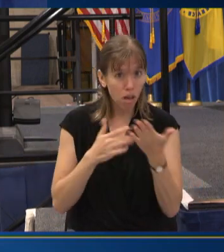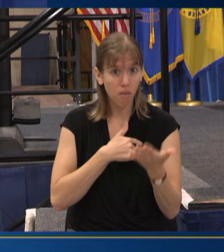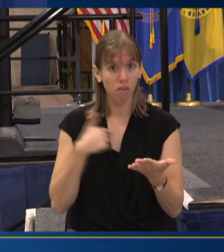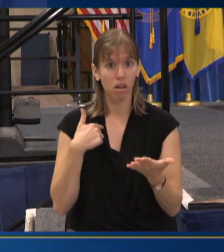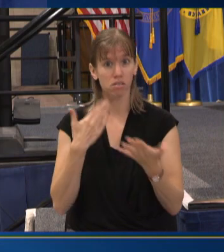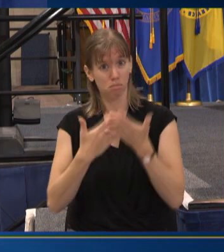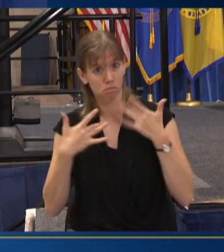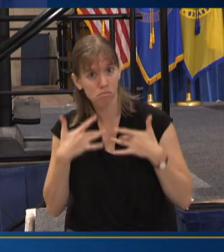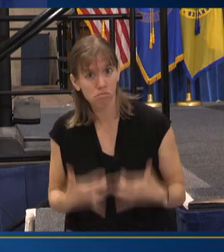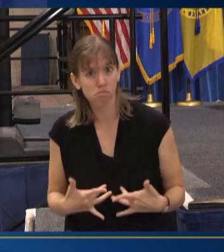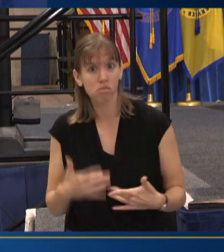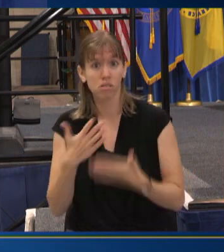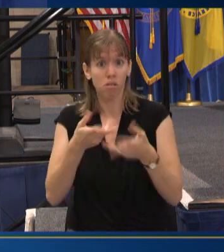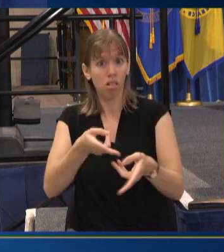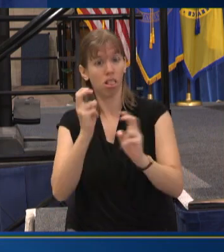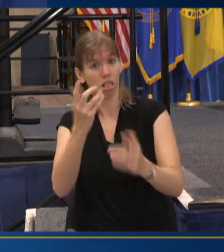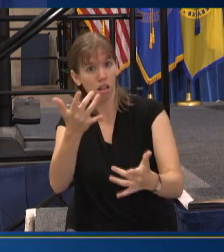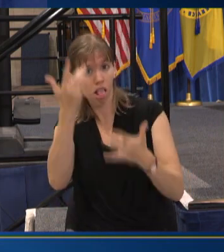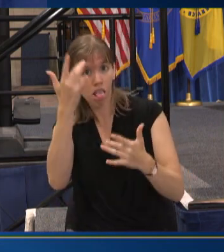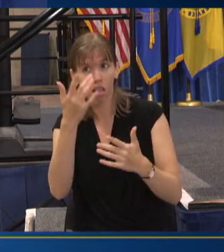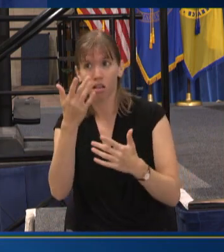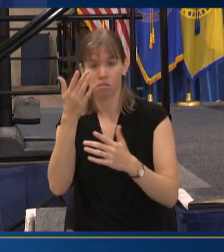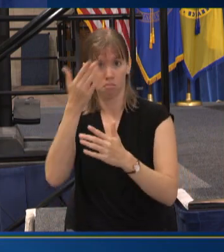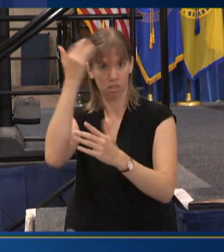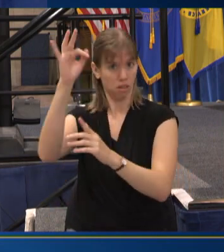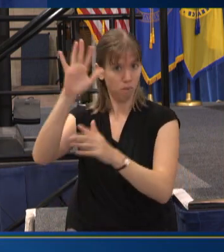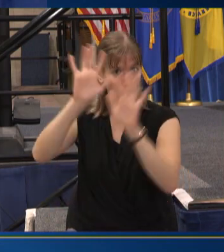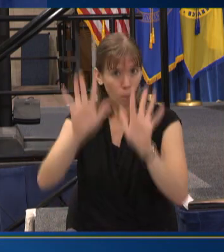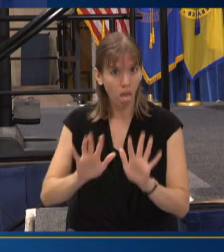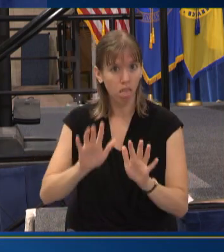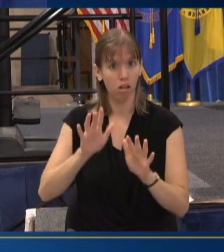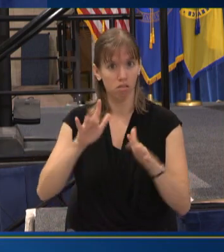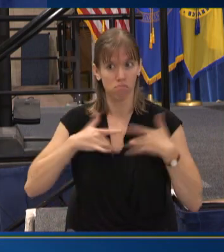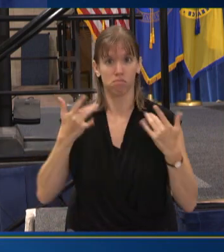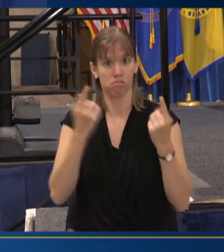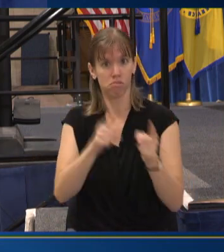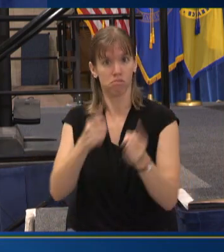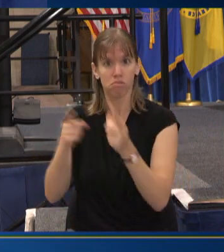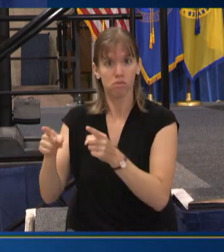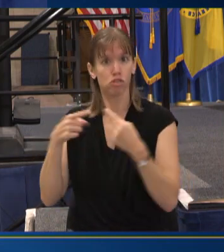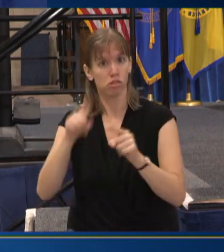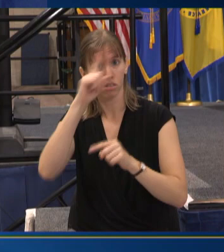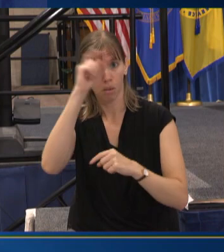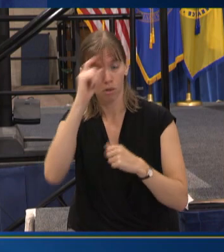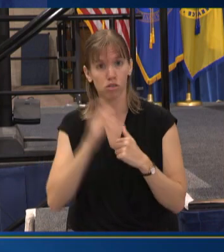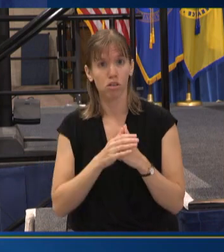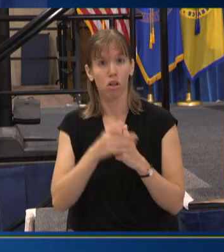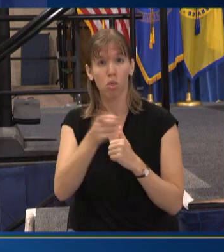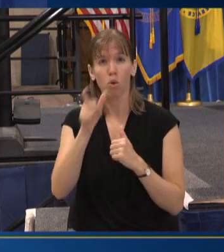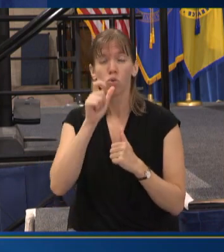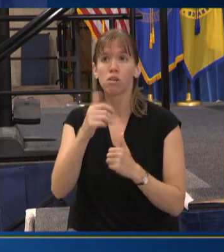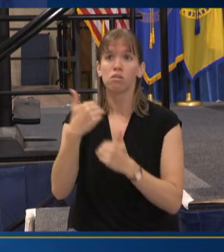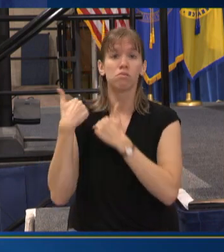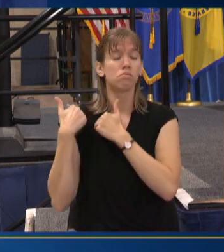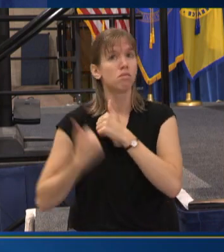us made ill by the extreme weather events that are occurring this summer. We know that those bearing the greatest burden of suffering are the communities